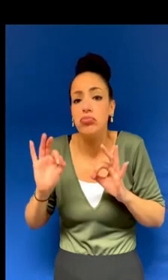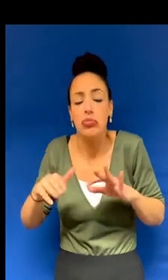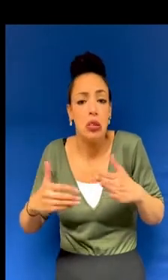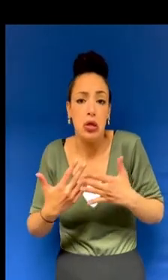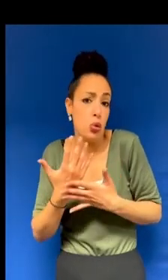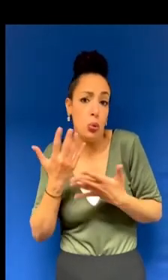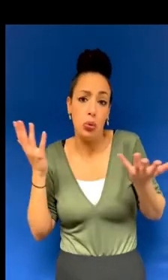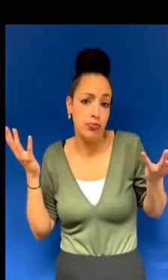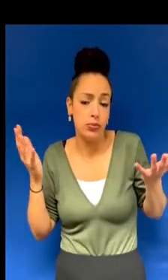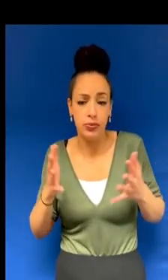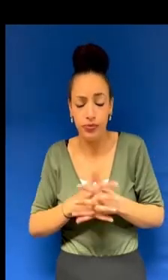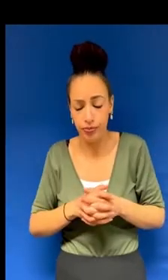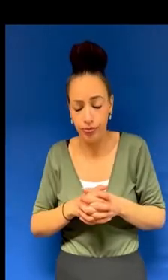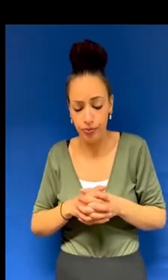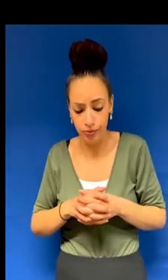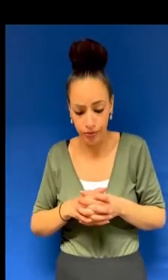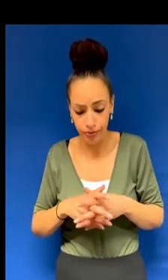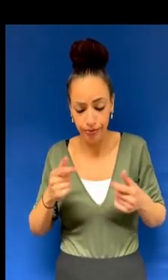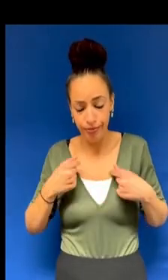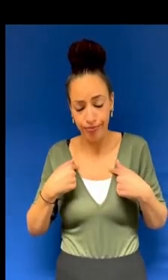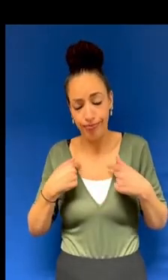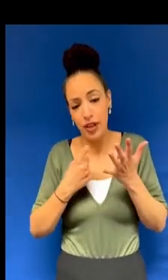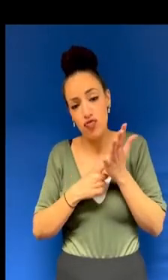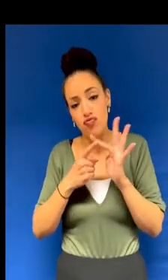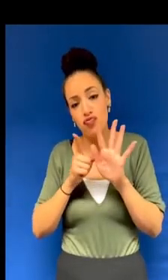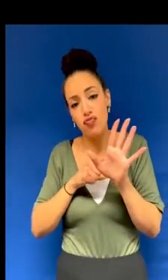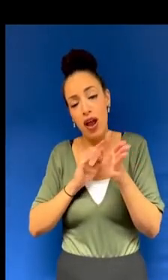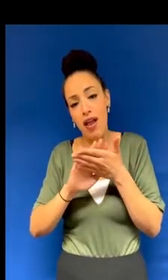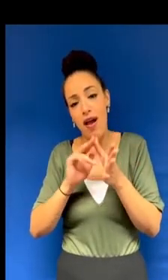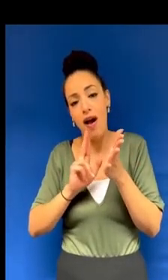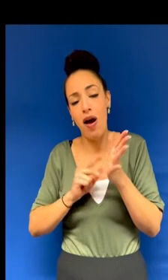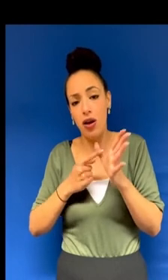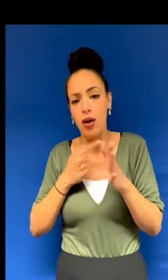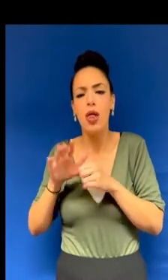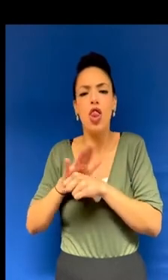that we do have here, the poor outcomes. So COVID was just an additive factor if you're asking me,